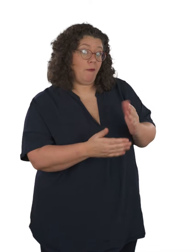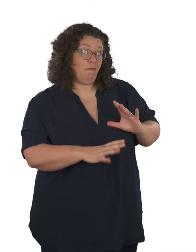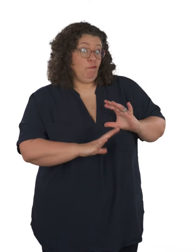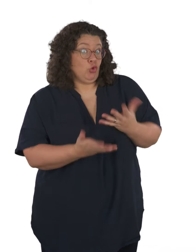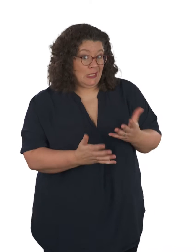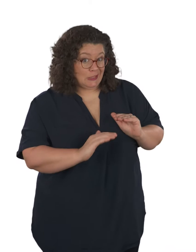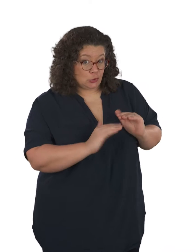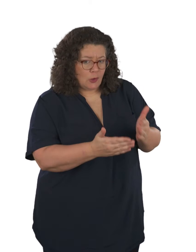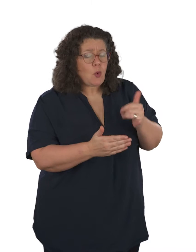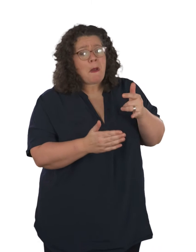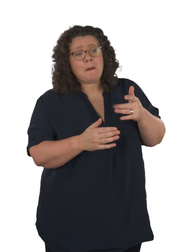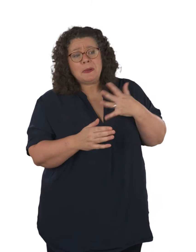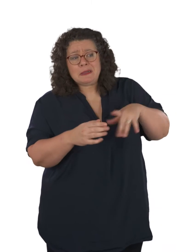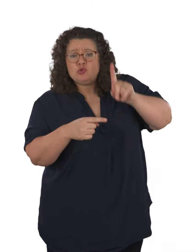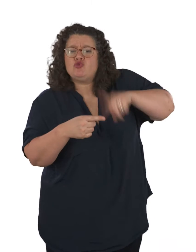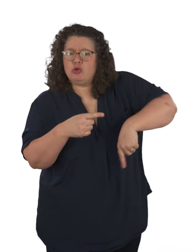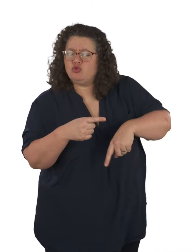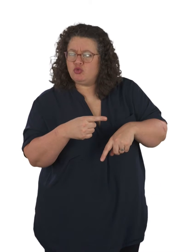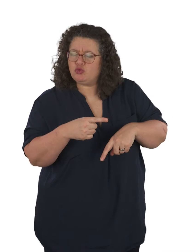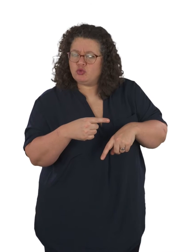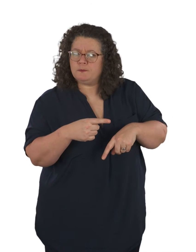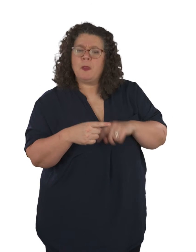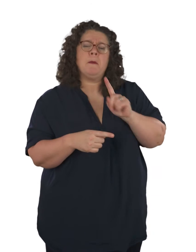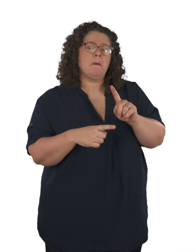They might offer free services, or they might have to charge.